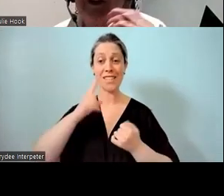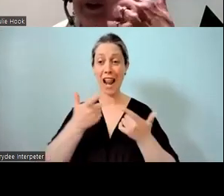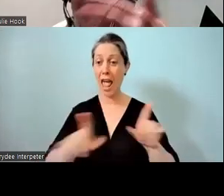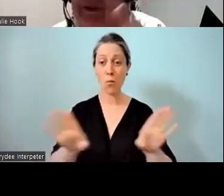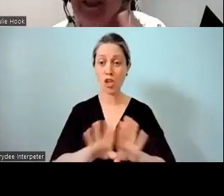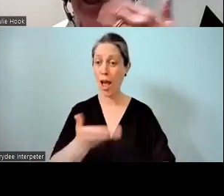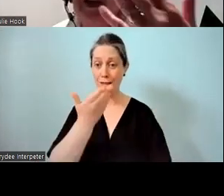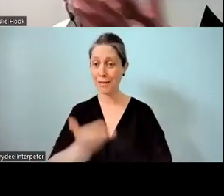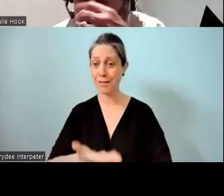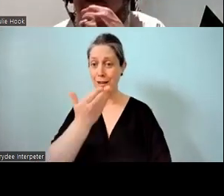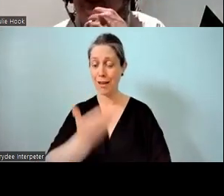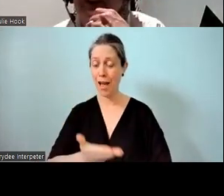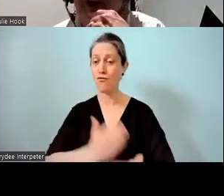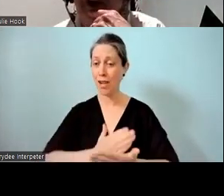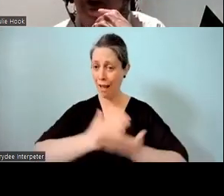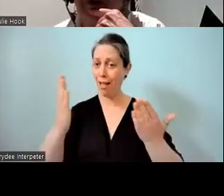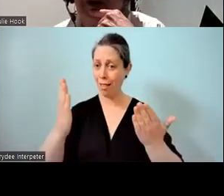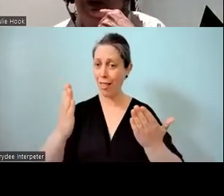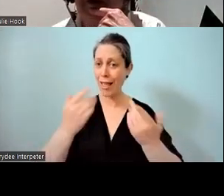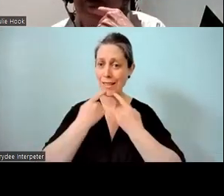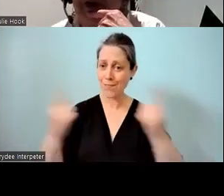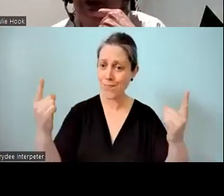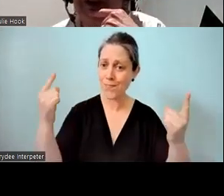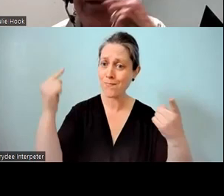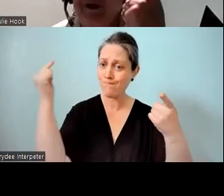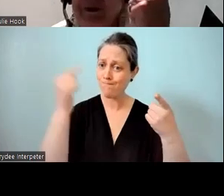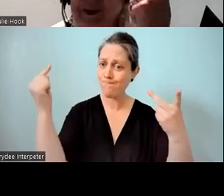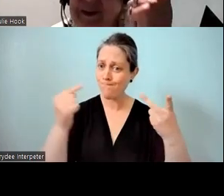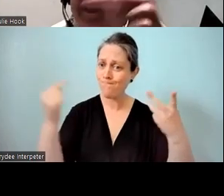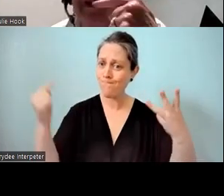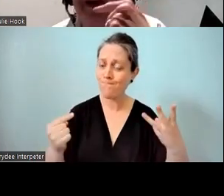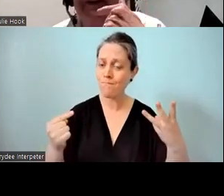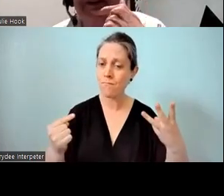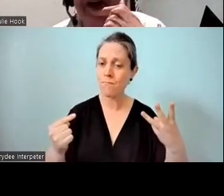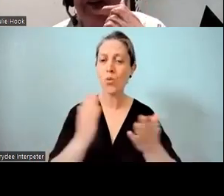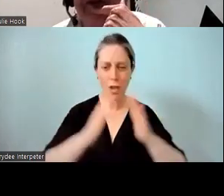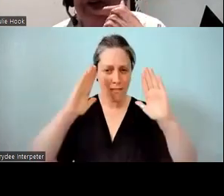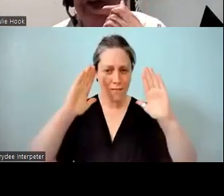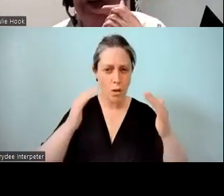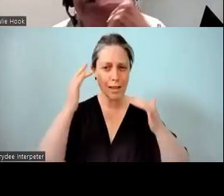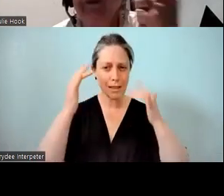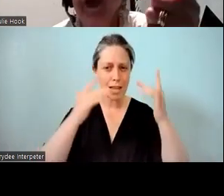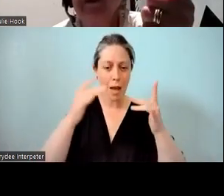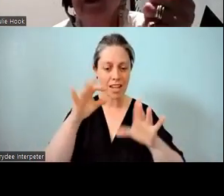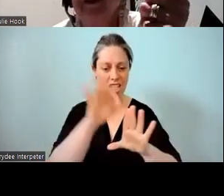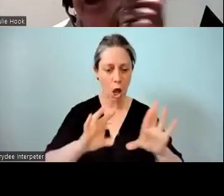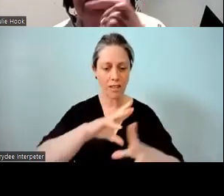so explicit, and so focused, and thought to be thinking about designing for inclusion from the outset.